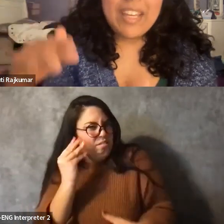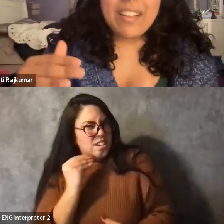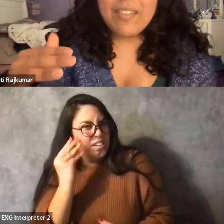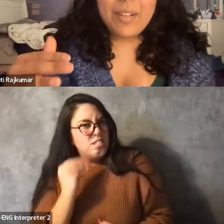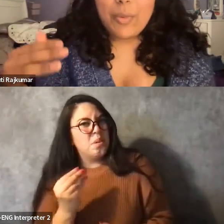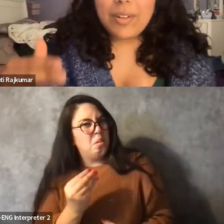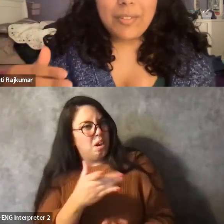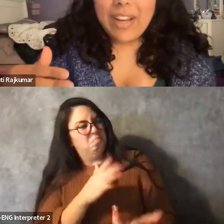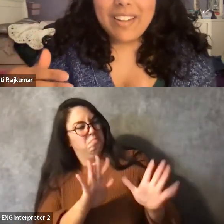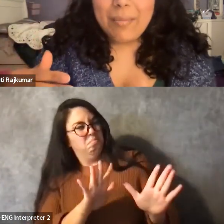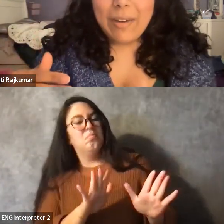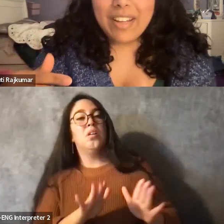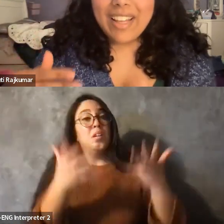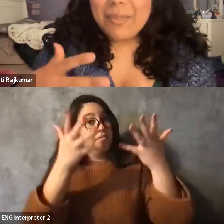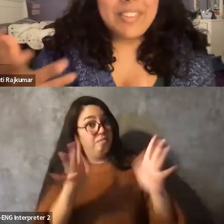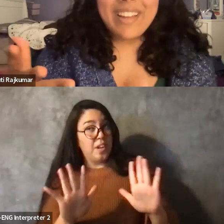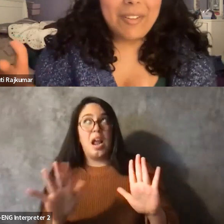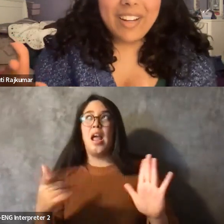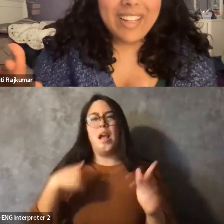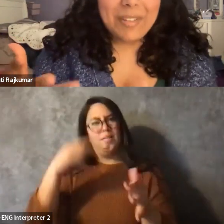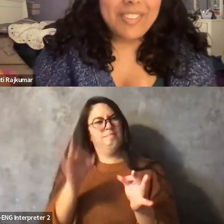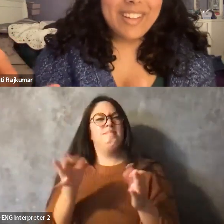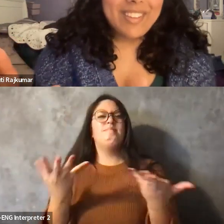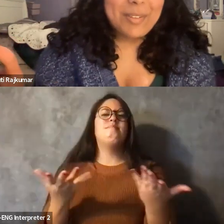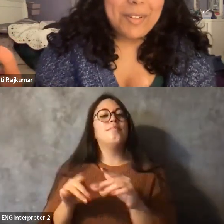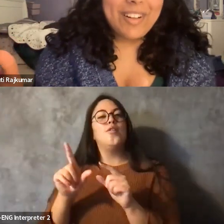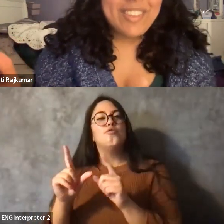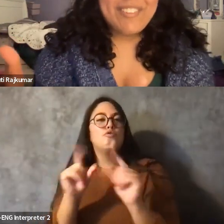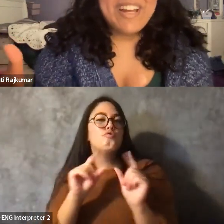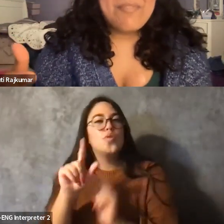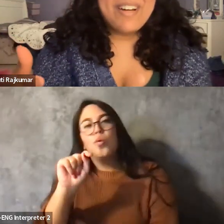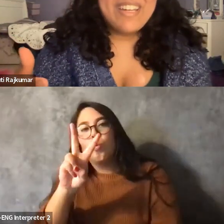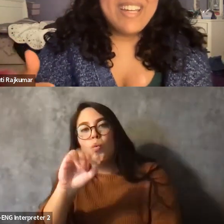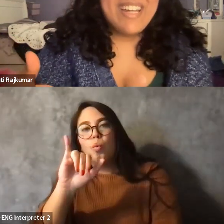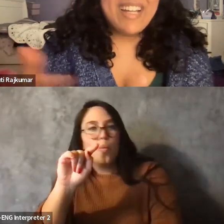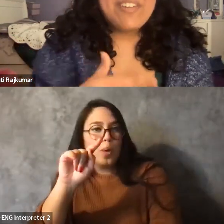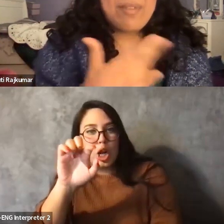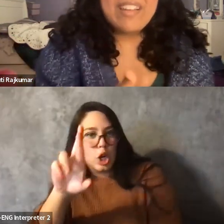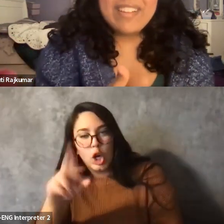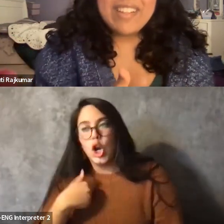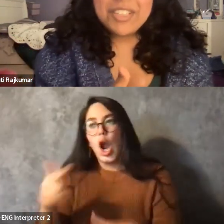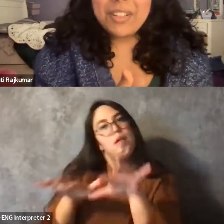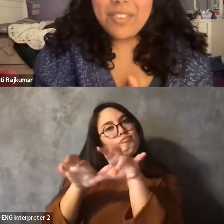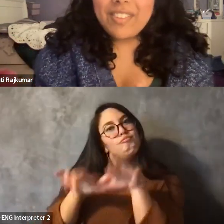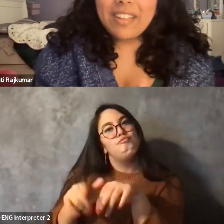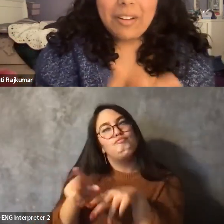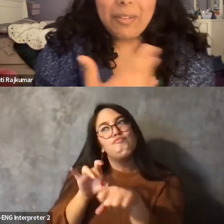making a Twitter thread about it. And it wasn't that great. It wasn't like a super great thread, but I ended up getting the attention of the CEO